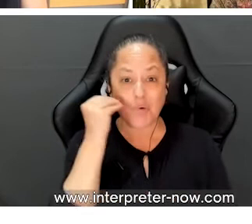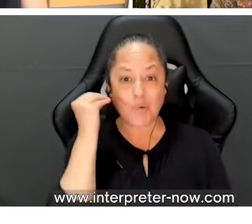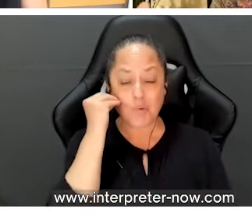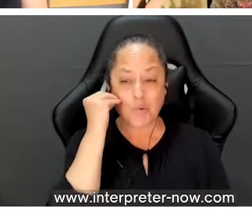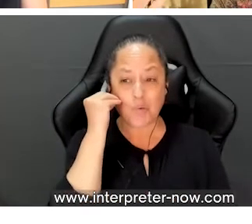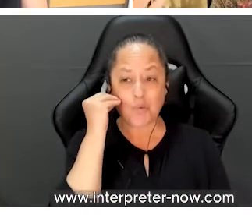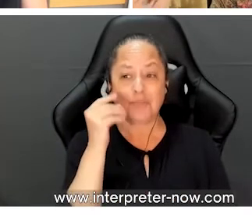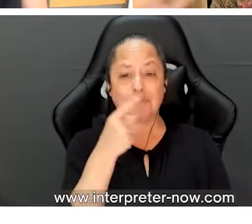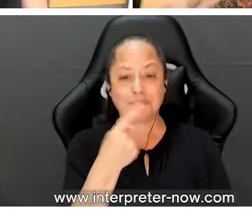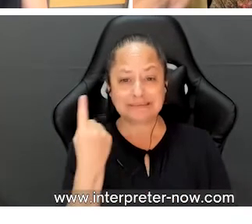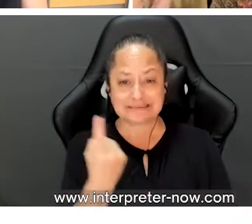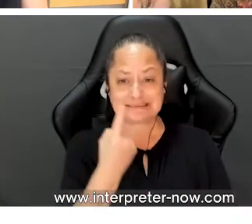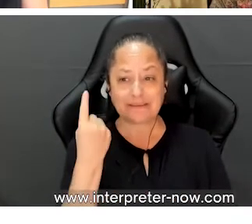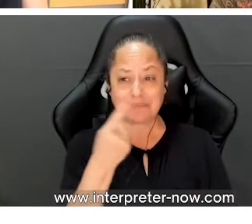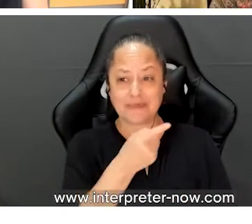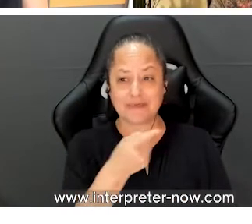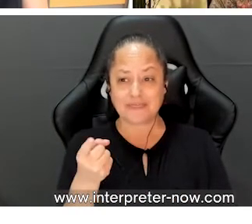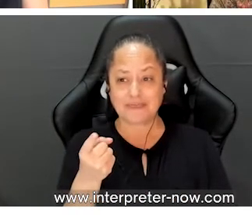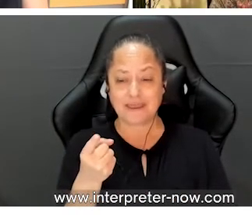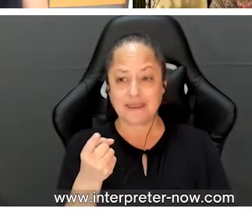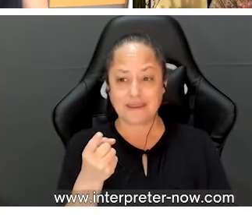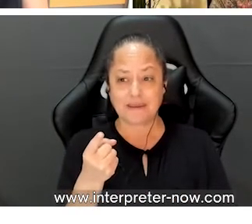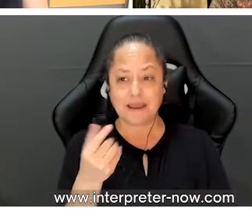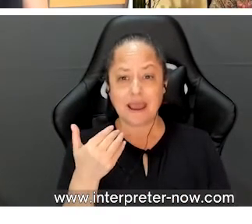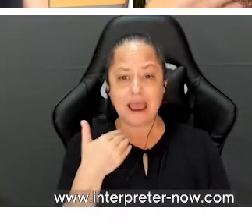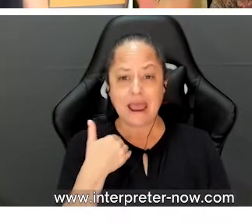that they have a break in trust with the organization.